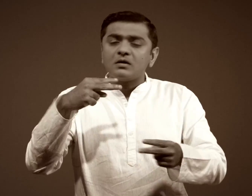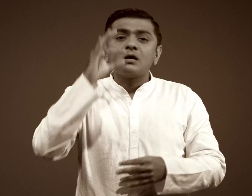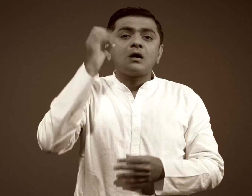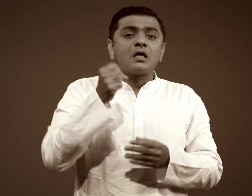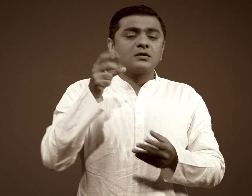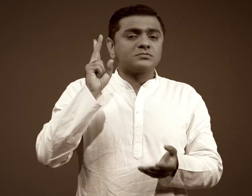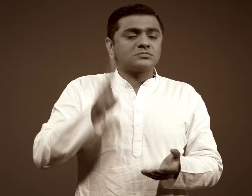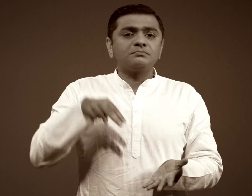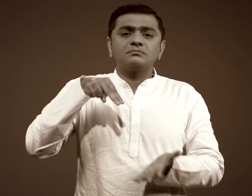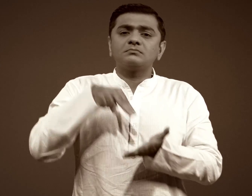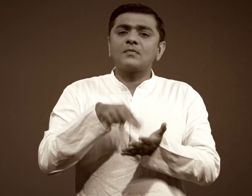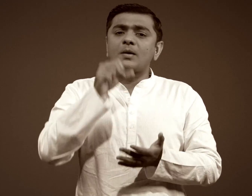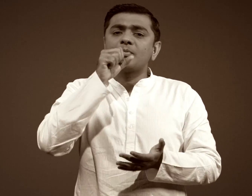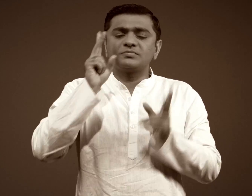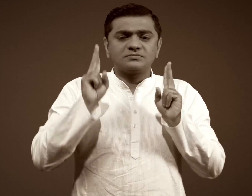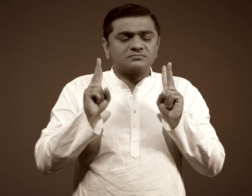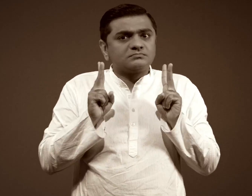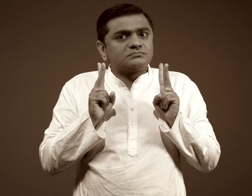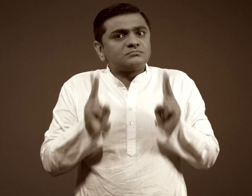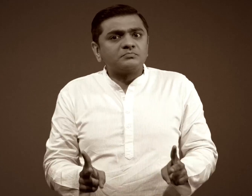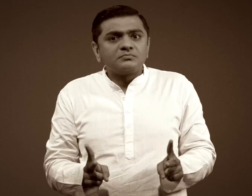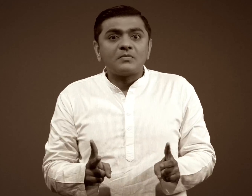Gandhiji remained where he was.